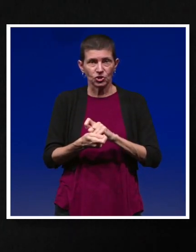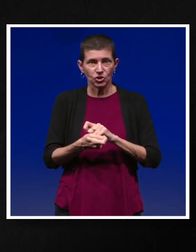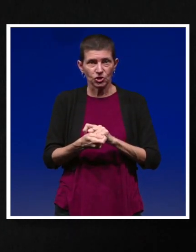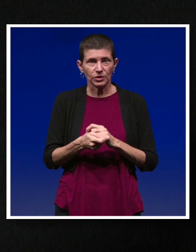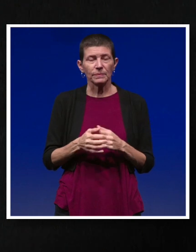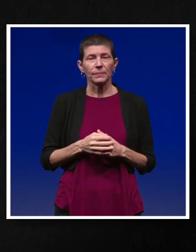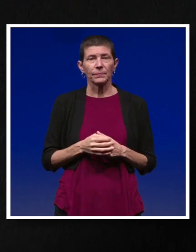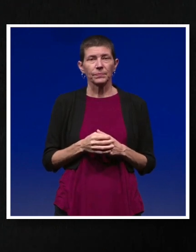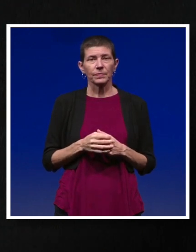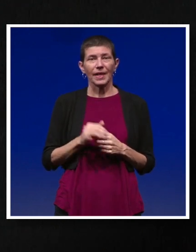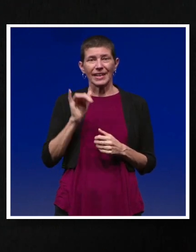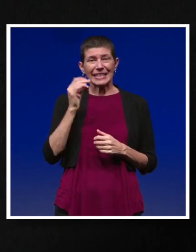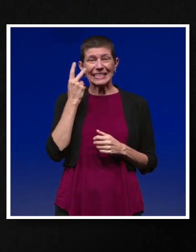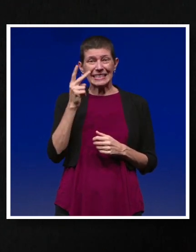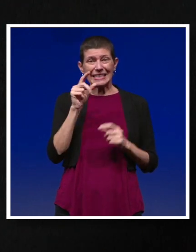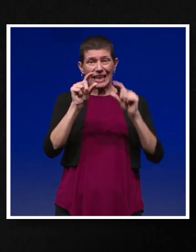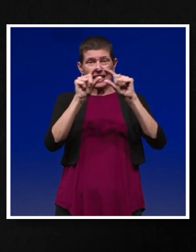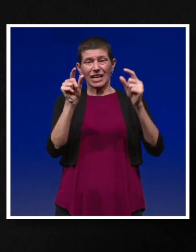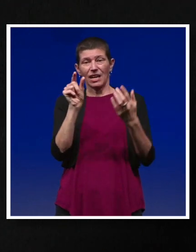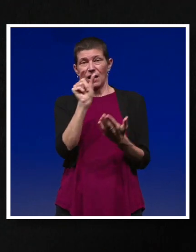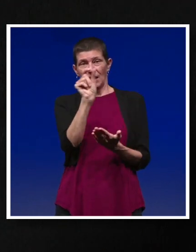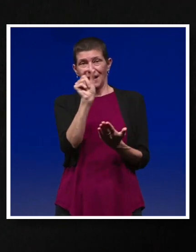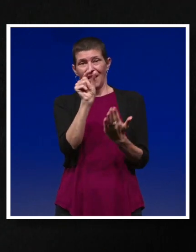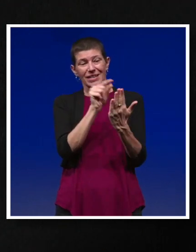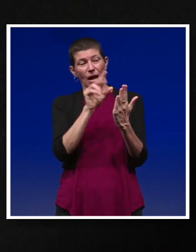Slide this icon to power off.